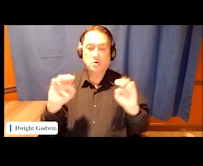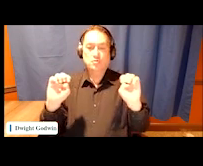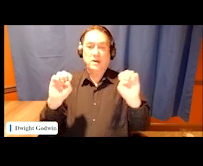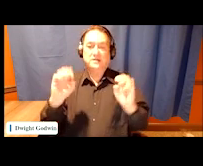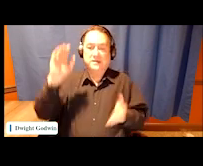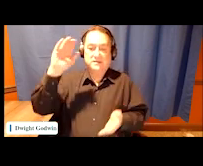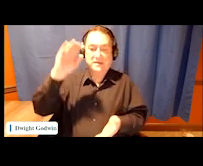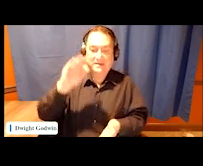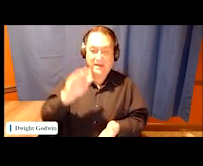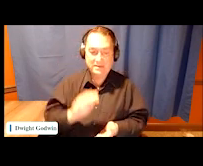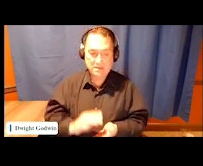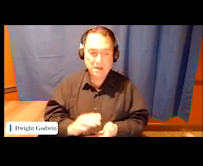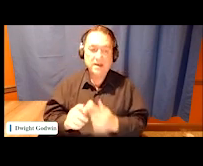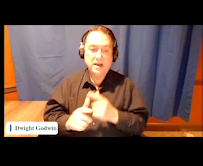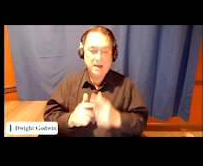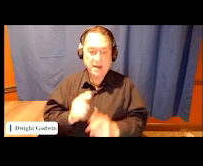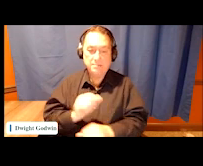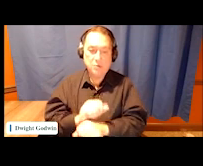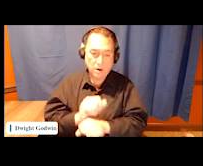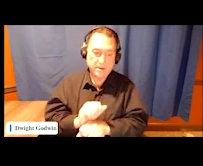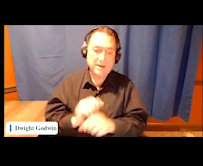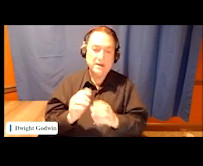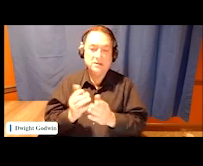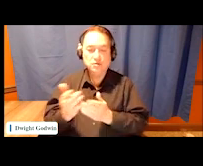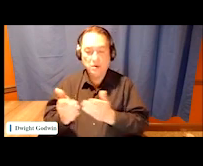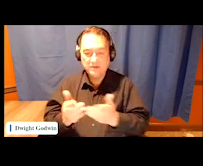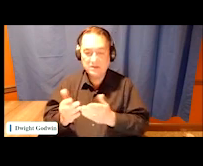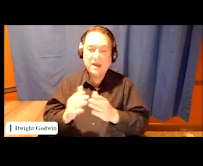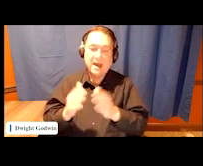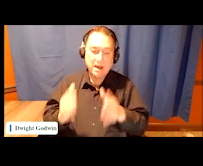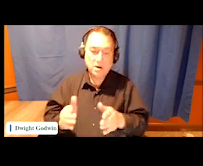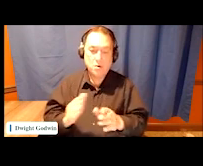employment, housing, and other services. Wraparound case management is provided,